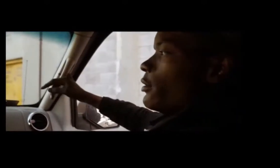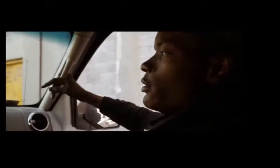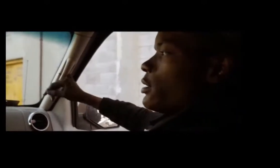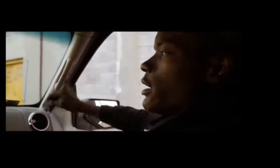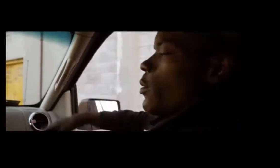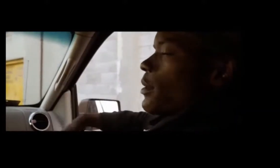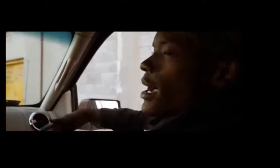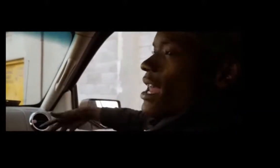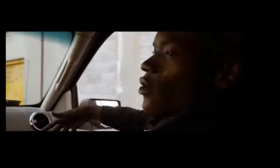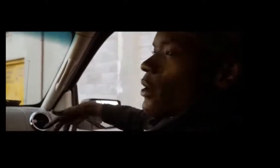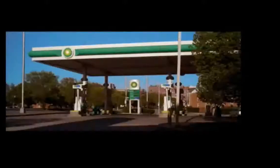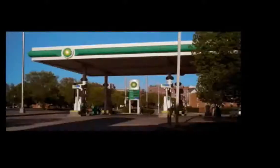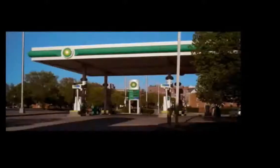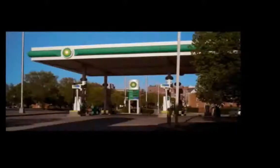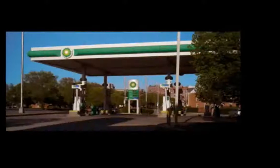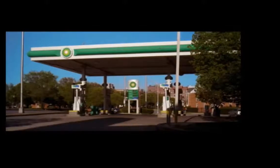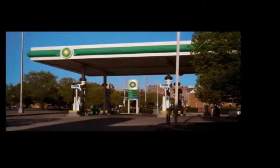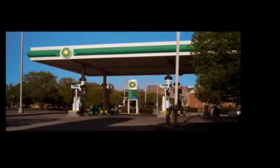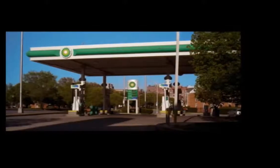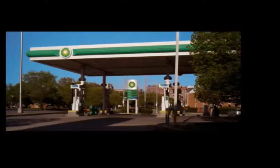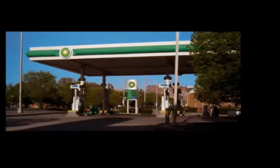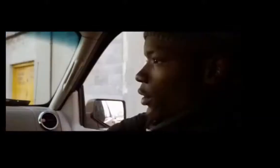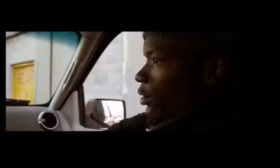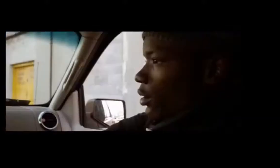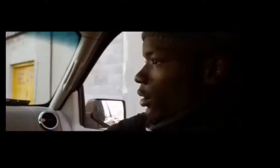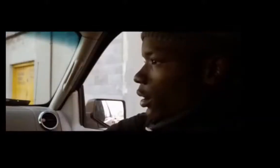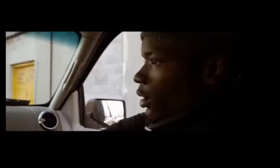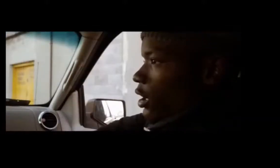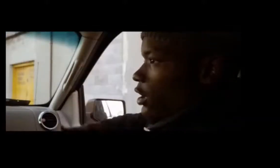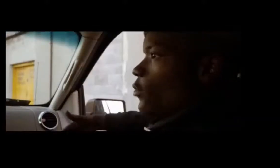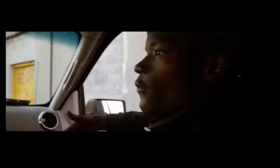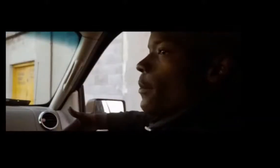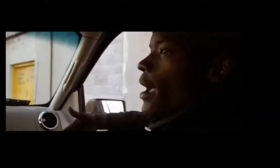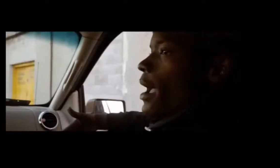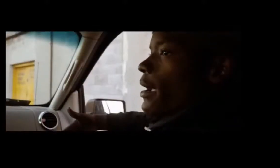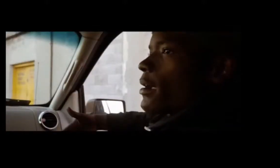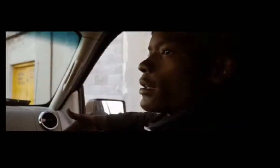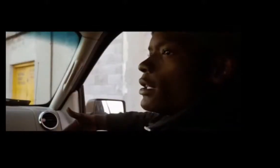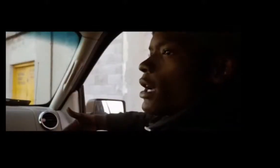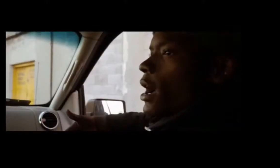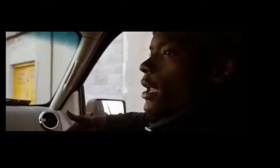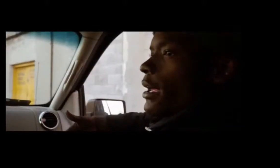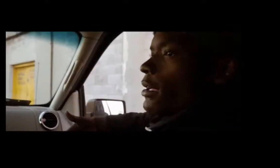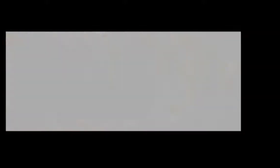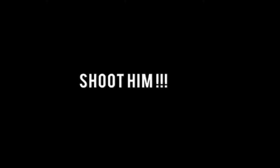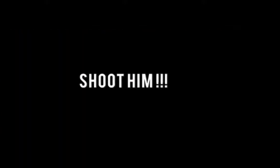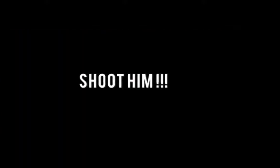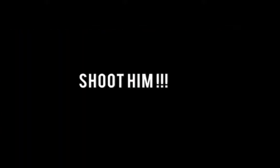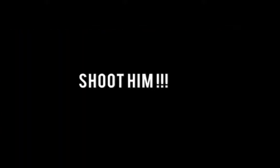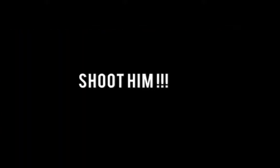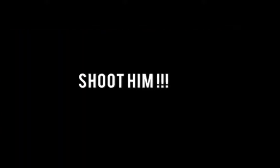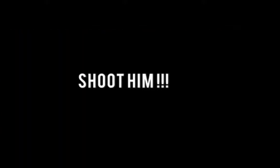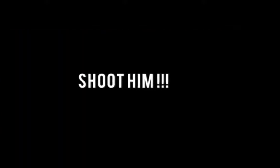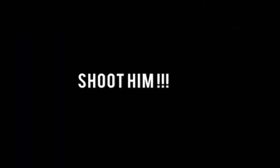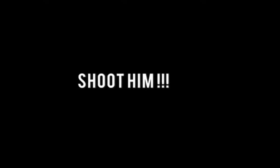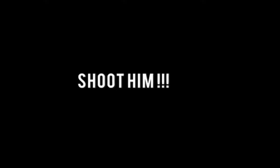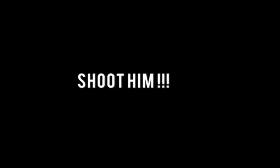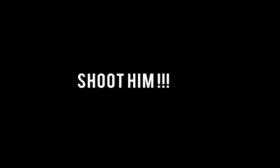turn back around i see two boys for it i knocked back on the glass yo yo turn back around they whip the gun on